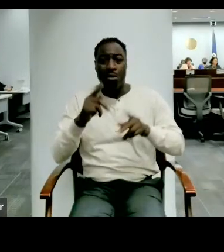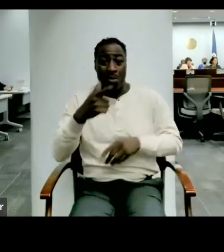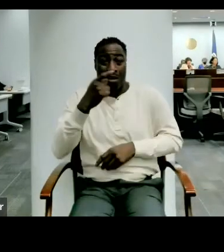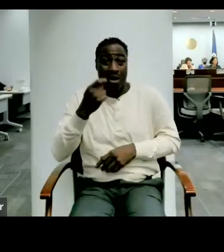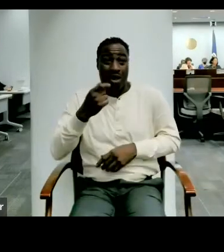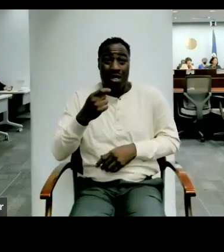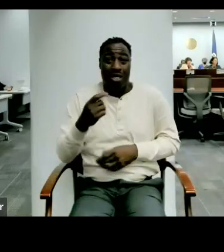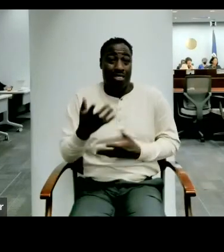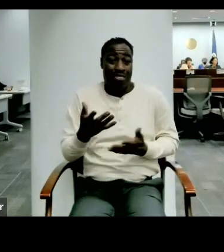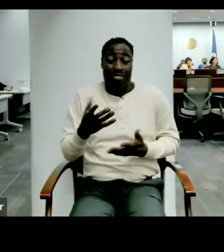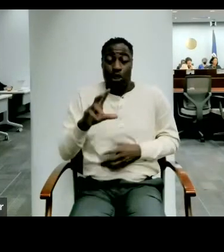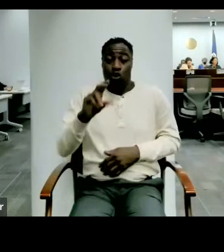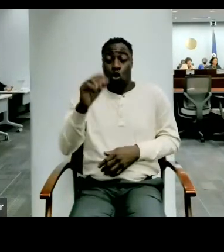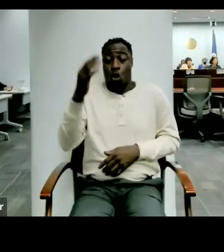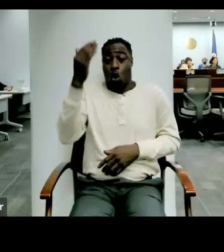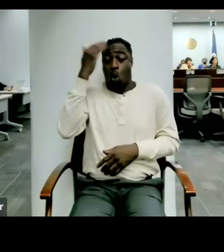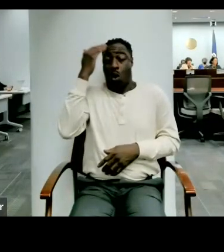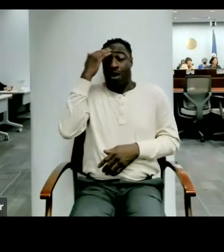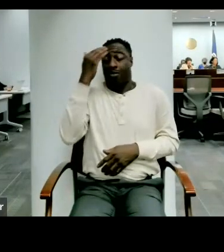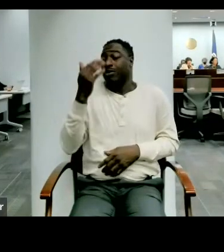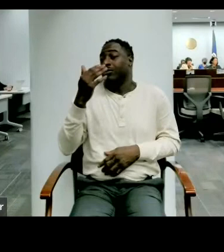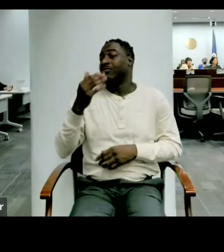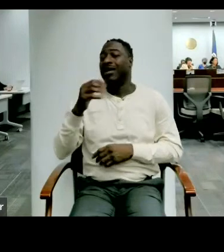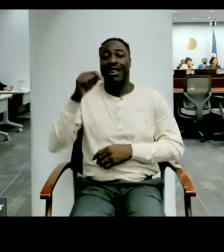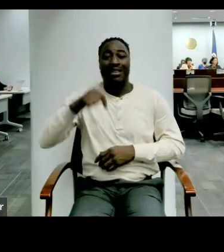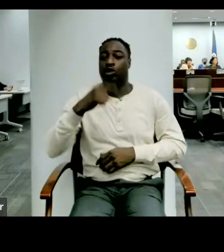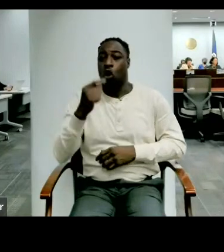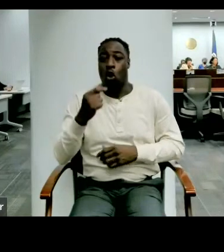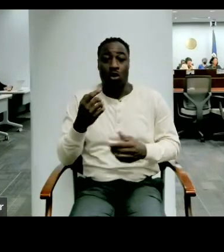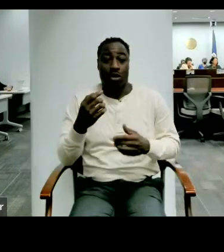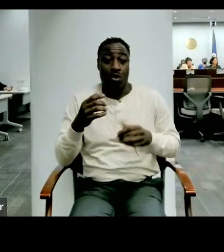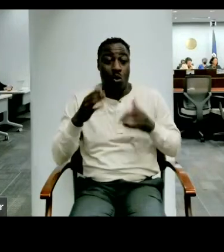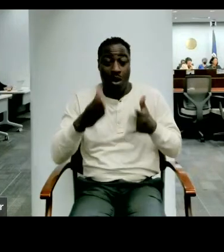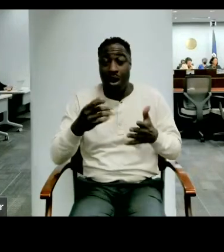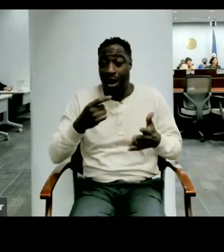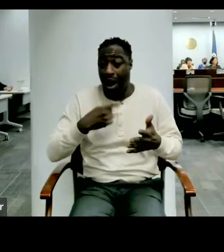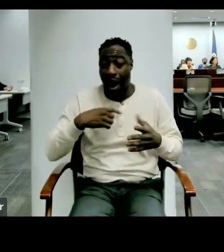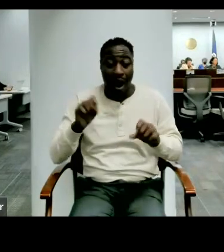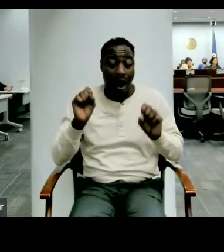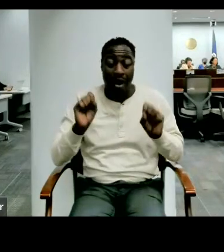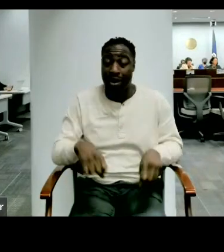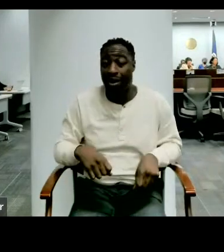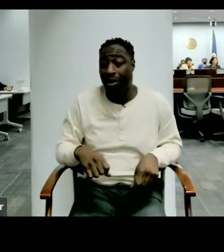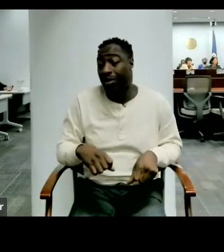is awareness there that they, was this the only way I can take this type of um pre-employment